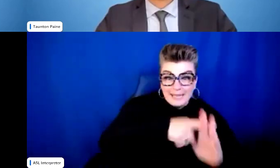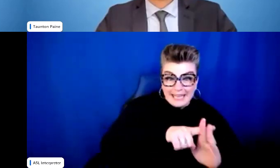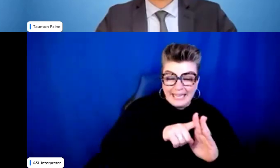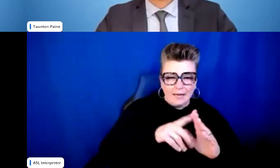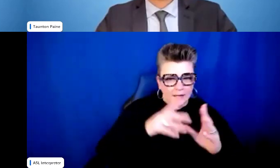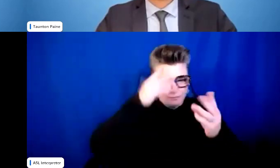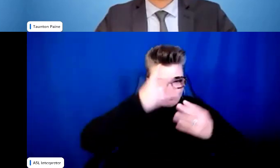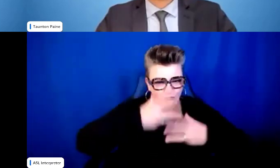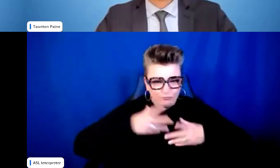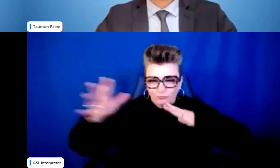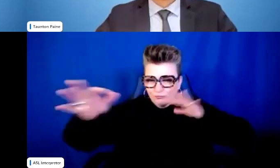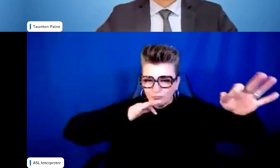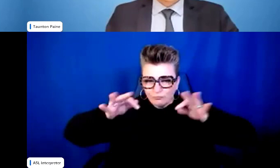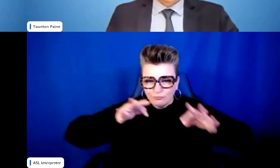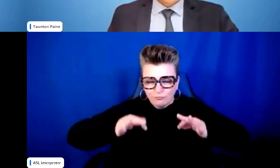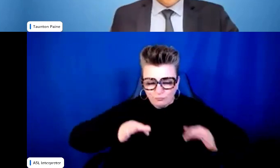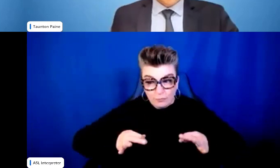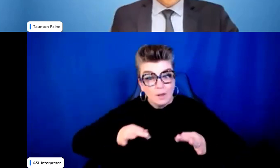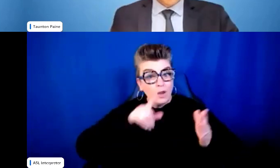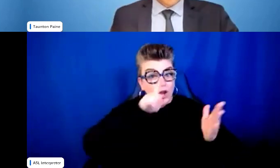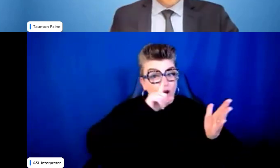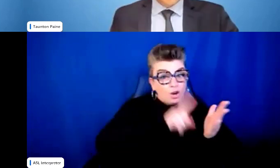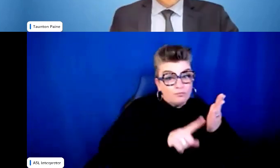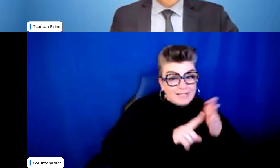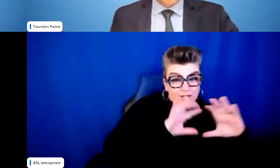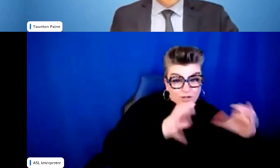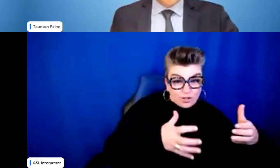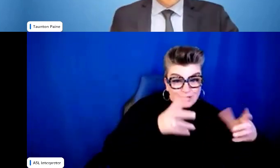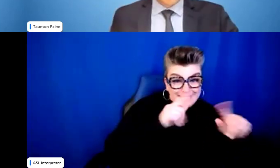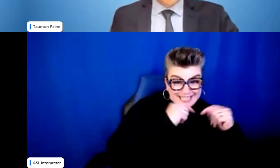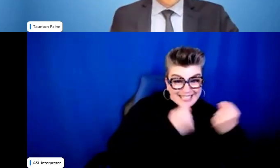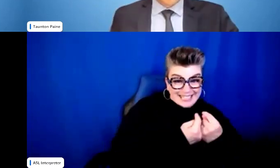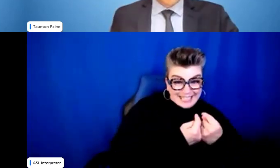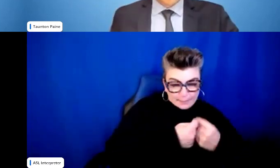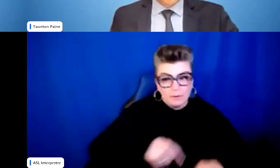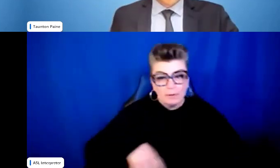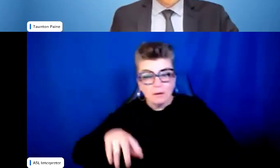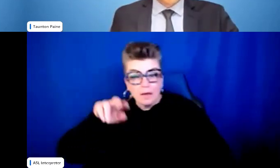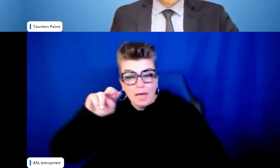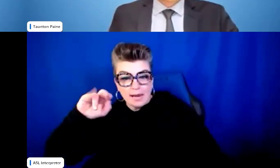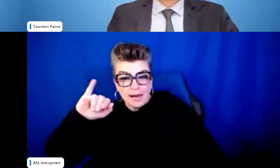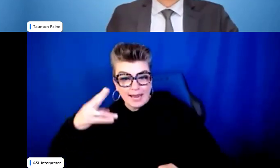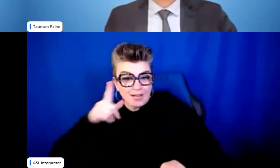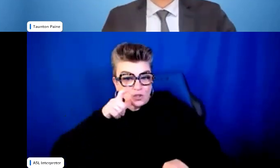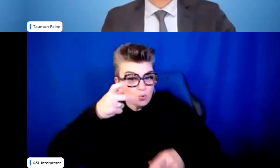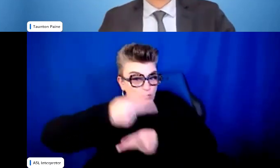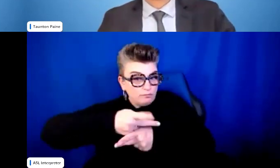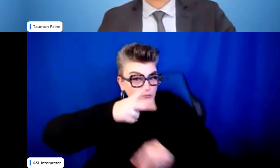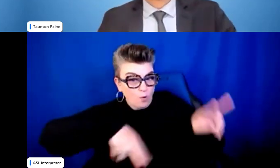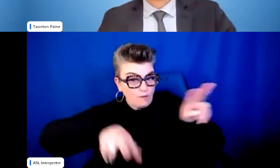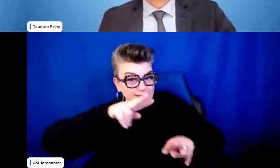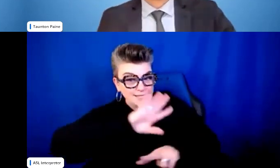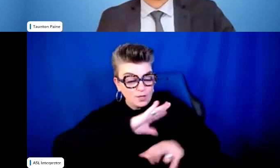between the research team as well as the NIH, you know, who's overseeing your award and in terms of what to expect here.